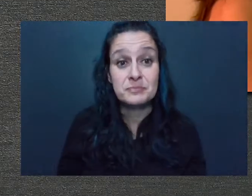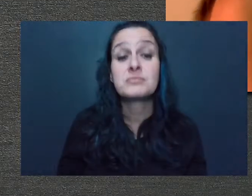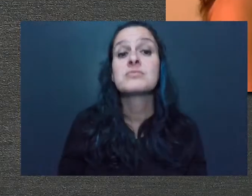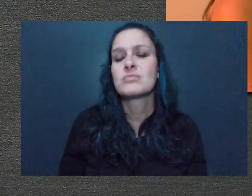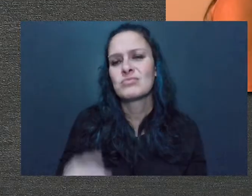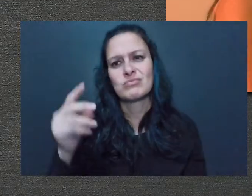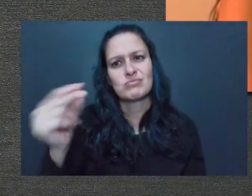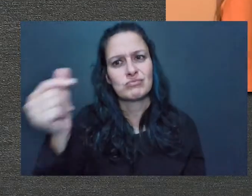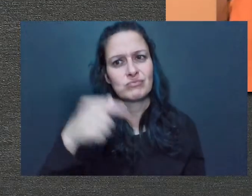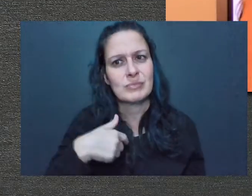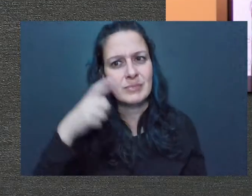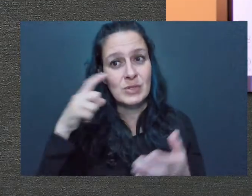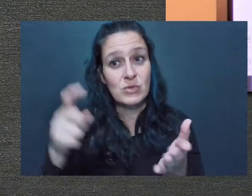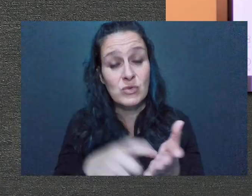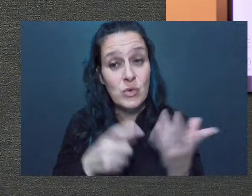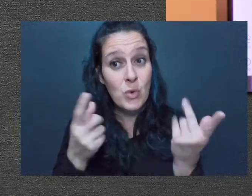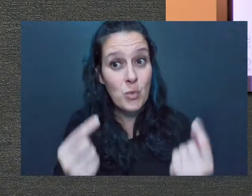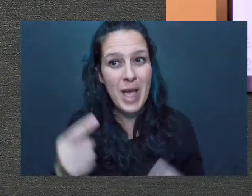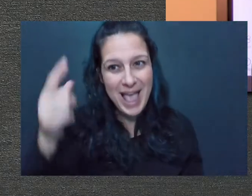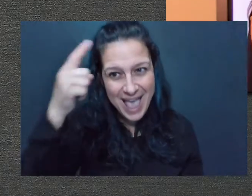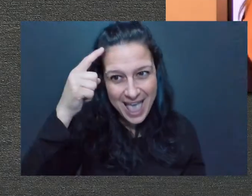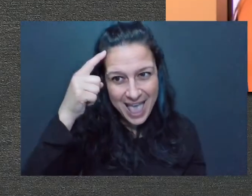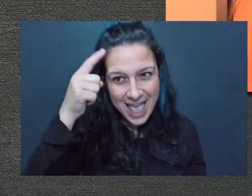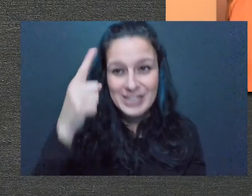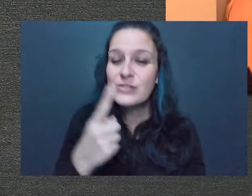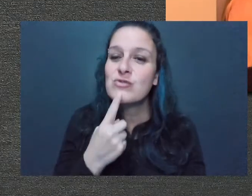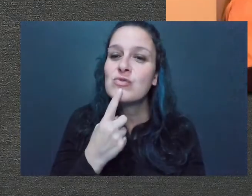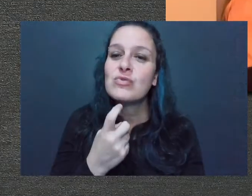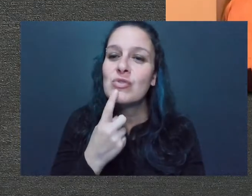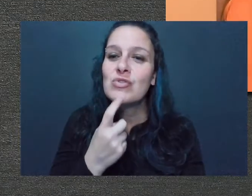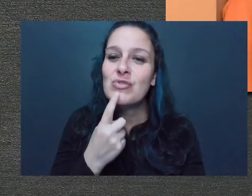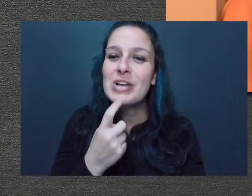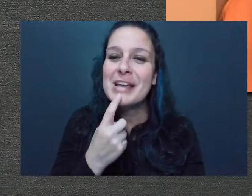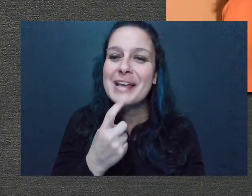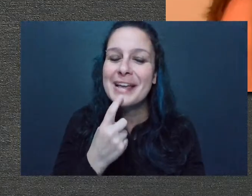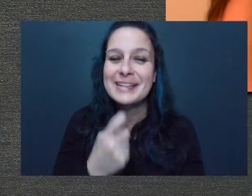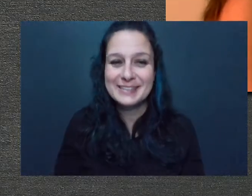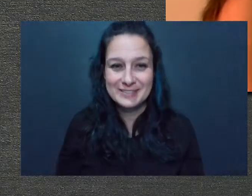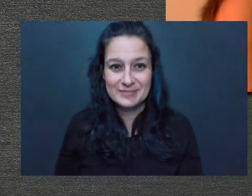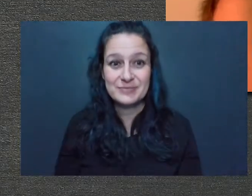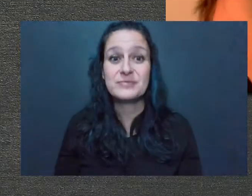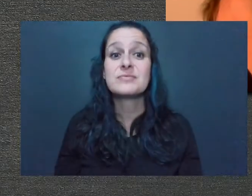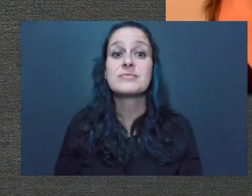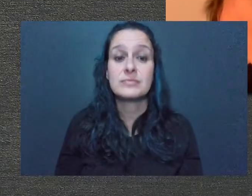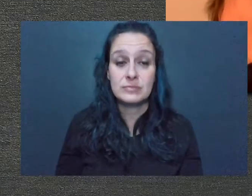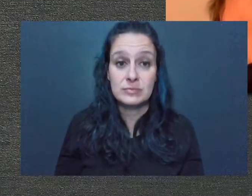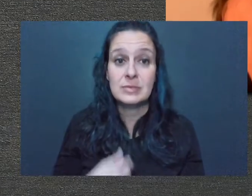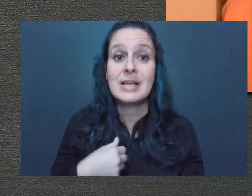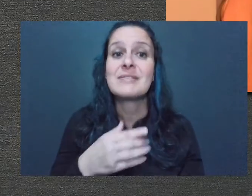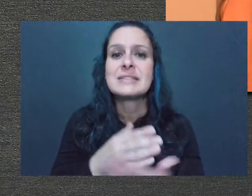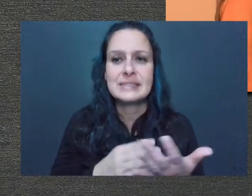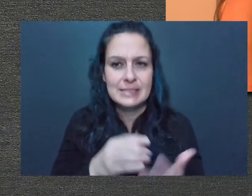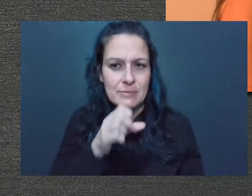Oh, right away you see his red head, don't you? [Communication Device] Read. Yes, and there are some. [Communication Device] Orange.